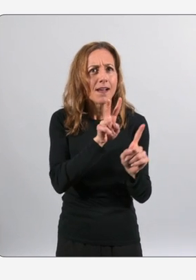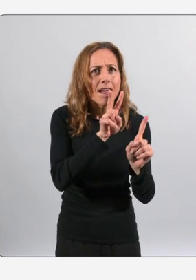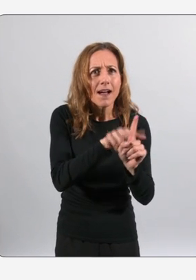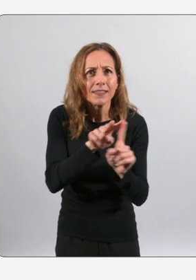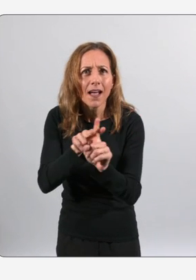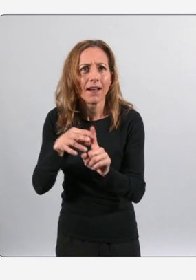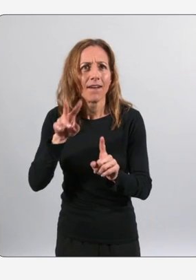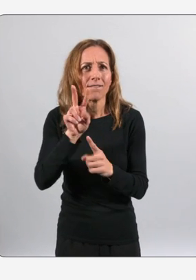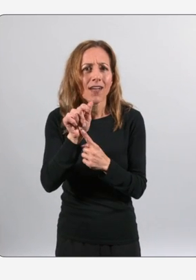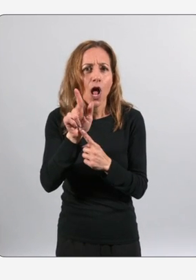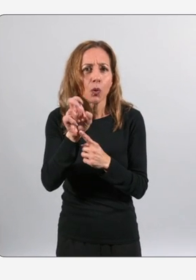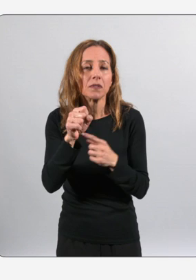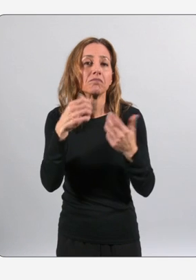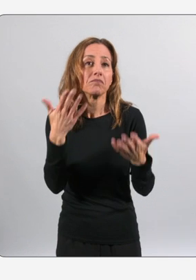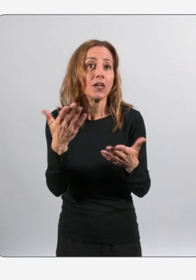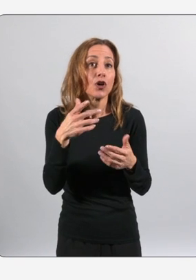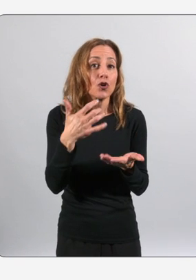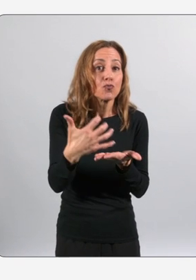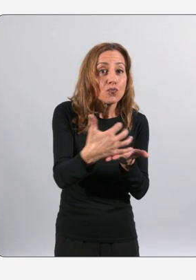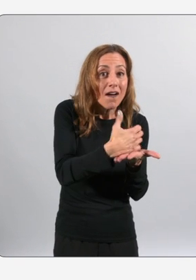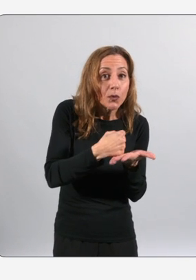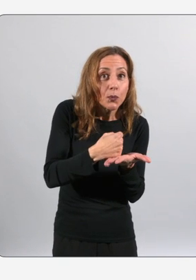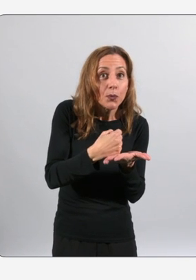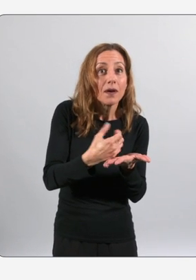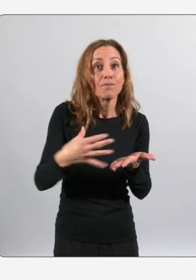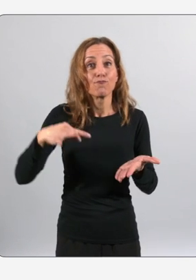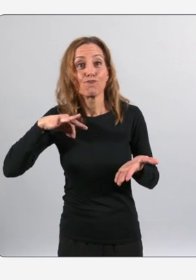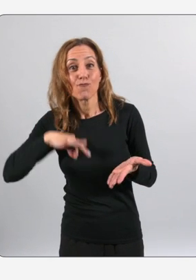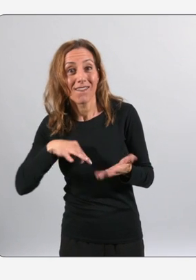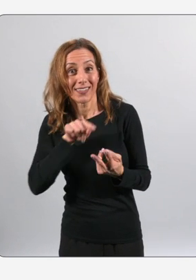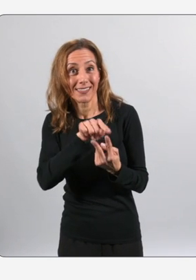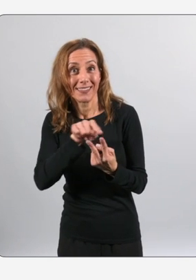such as revenue or profit. And these actions just make